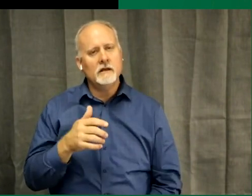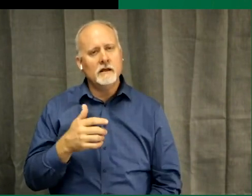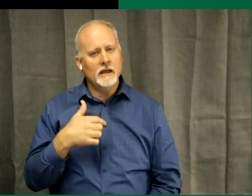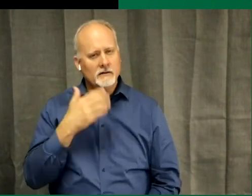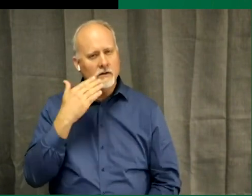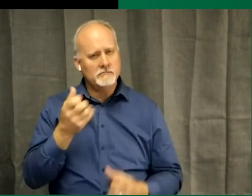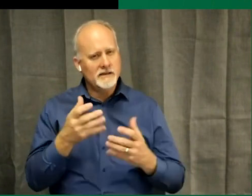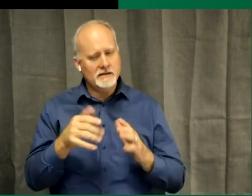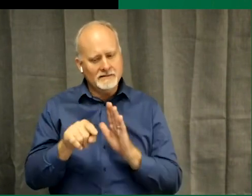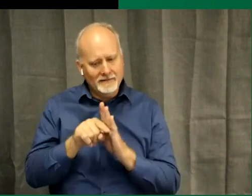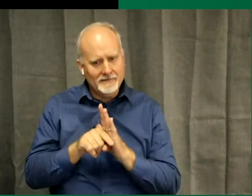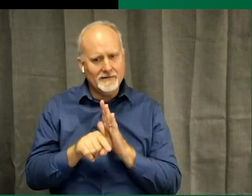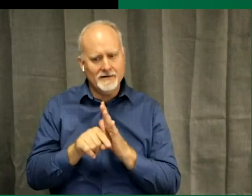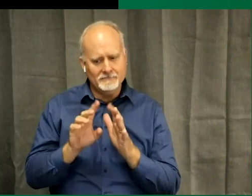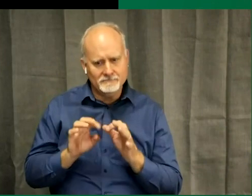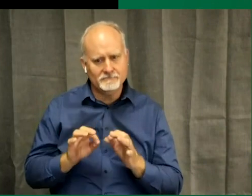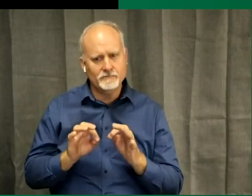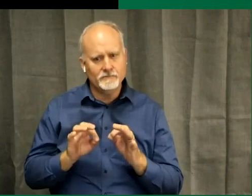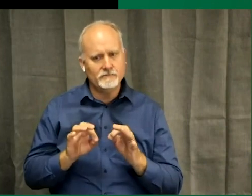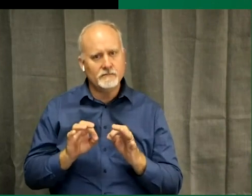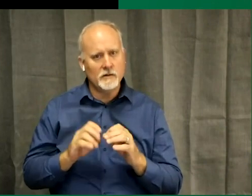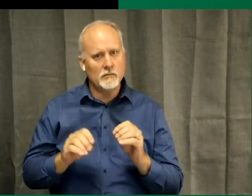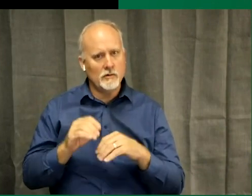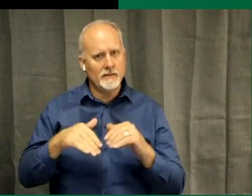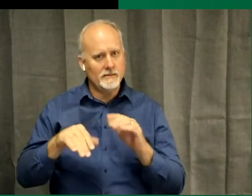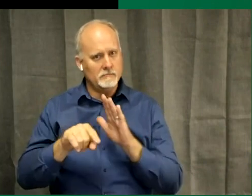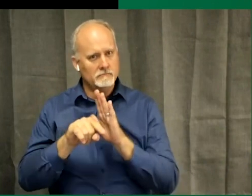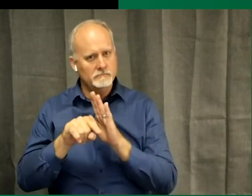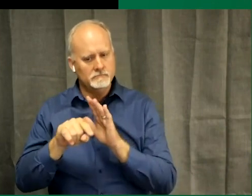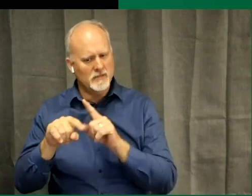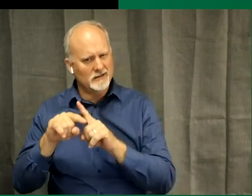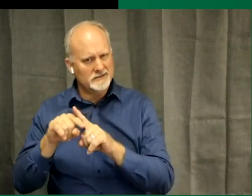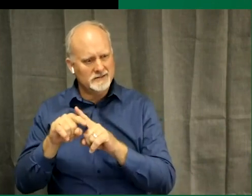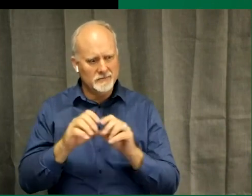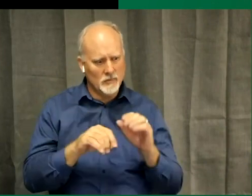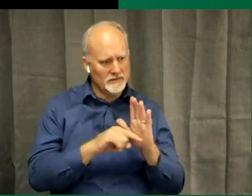this pandemic are emphasized over the positives as a student first i have deep admiration and respect